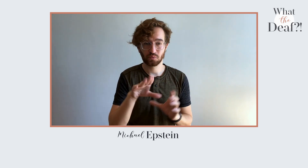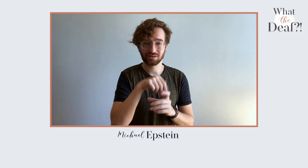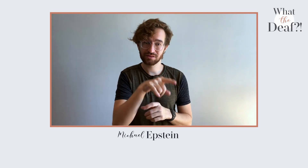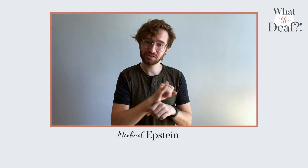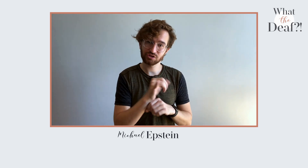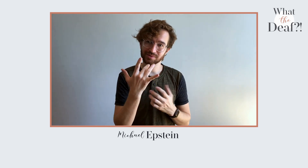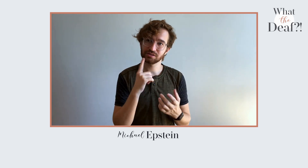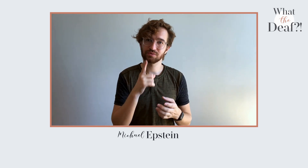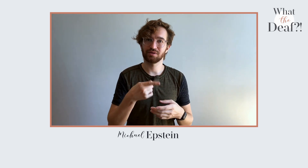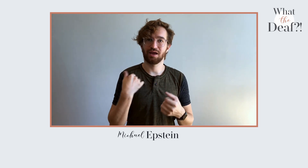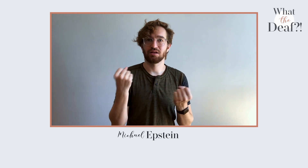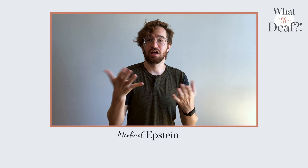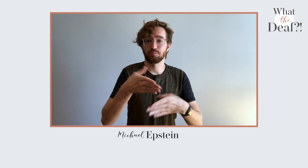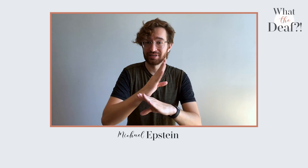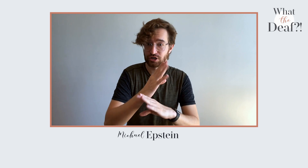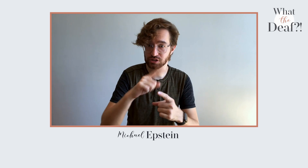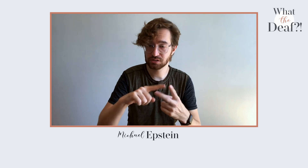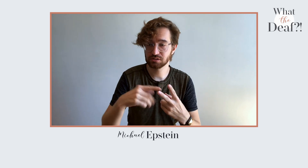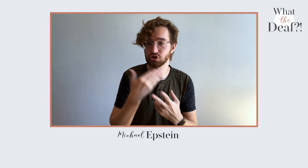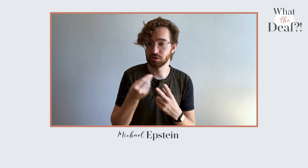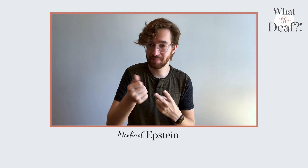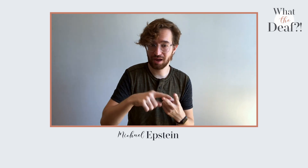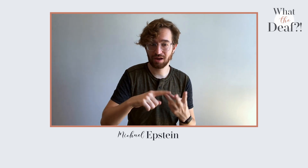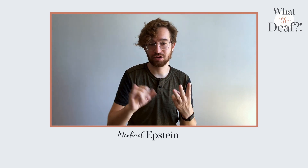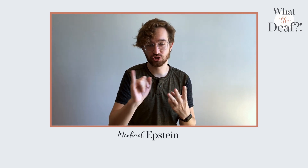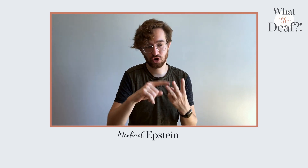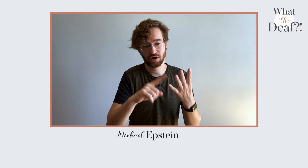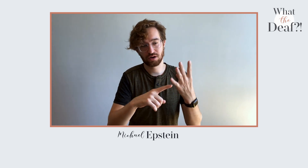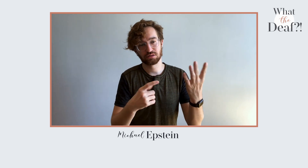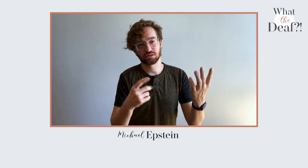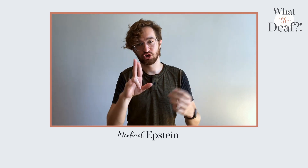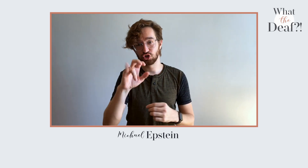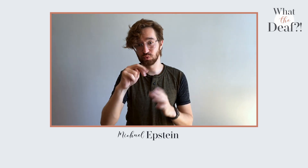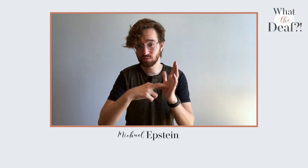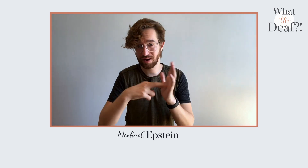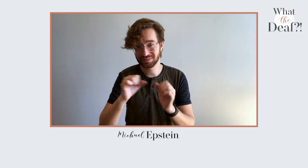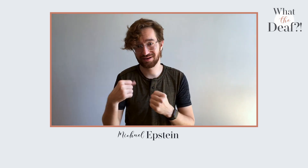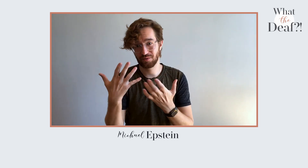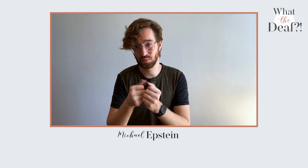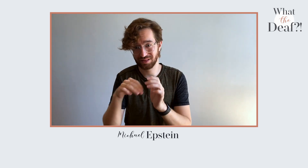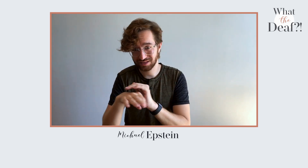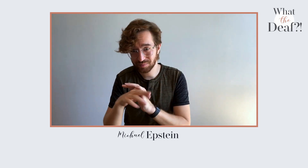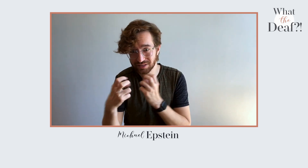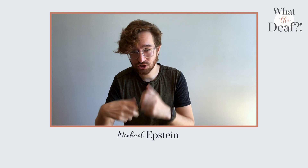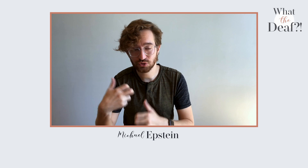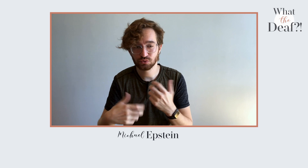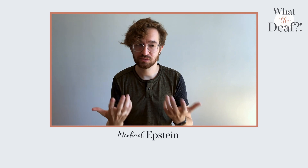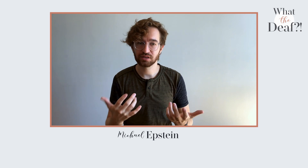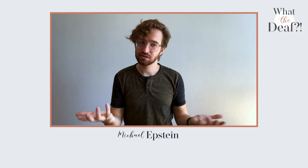people with a variety of other disabilities. You have good pay, you have protection, you have union representation if any issues with accessibility.